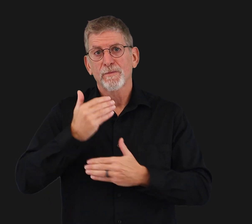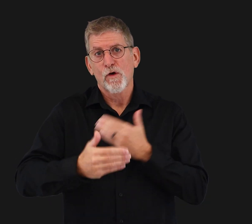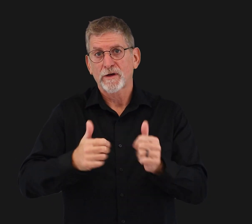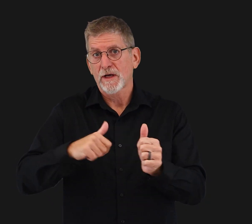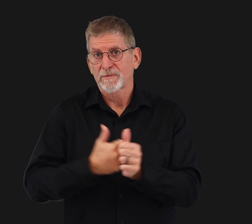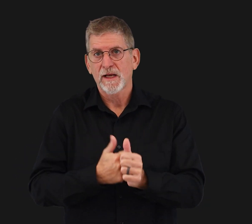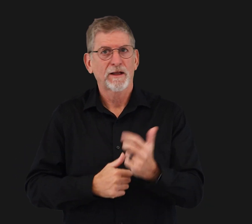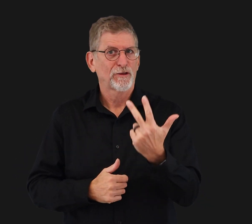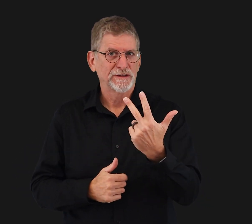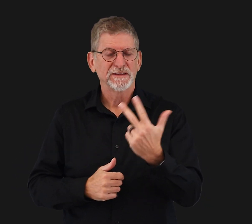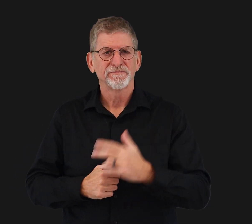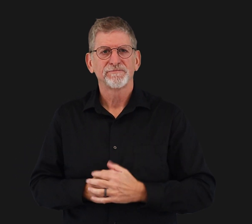Progress update: